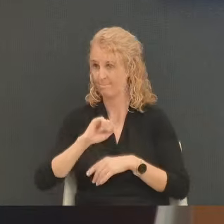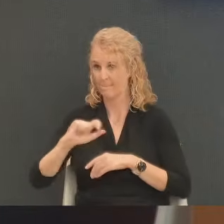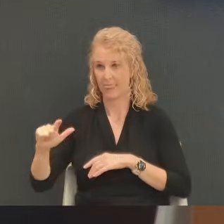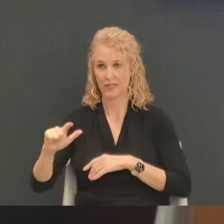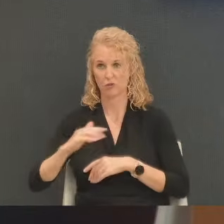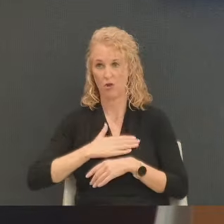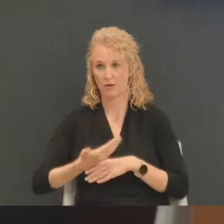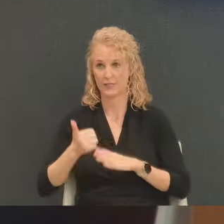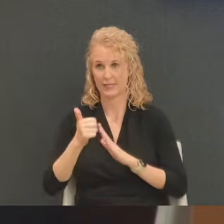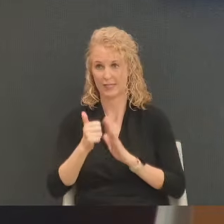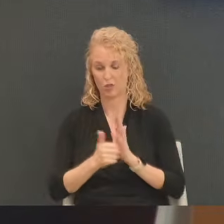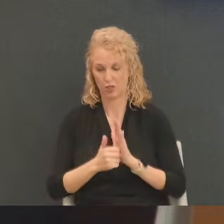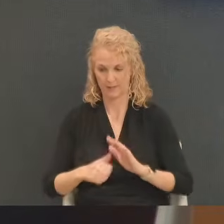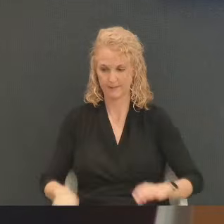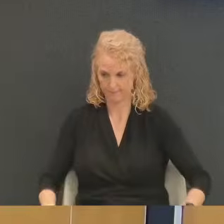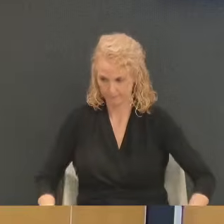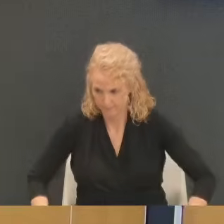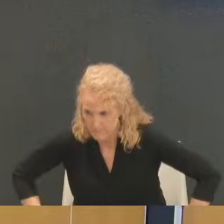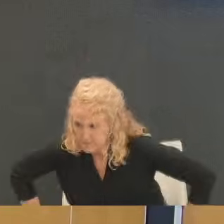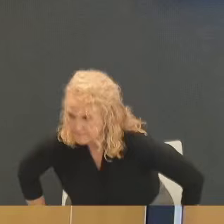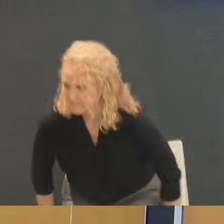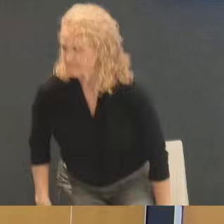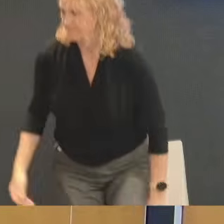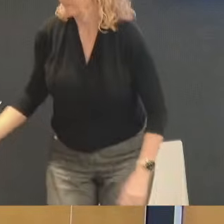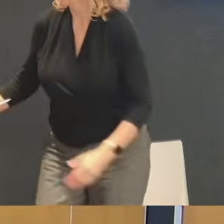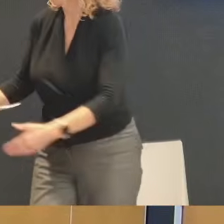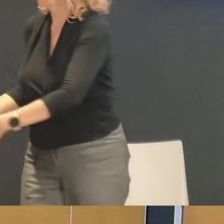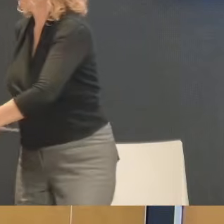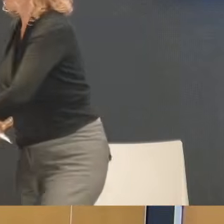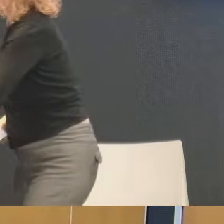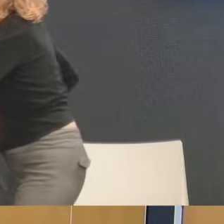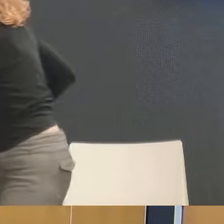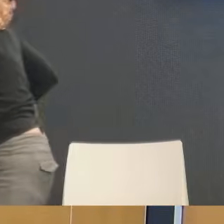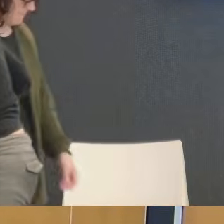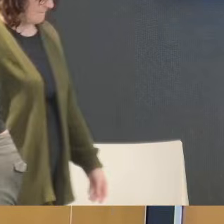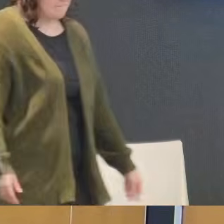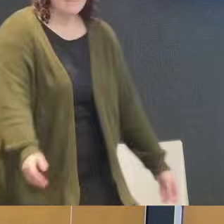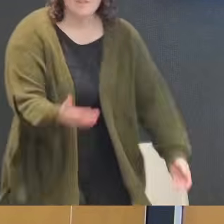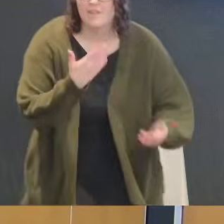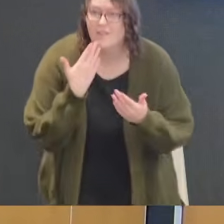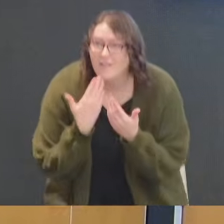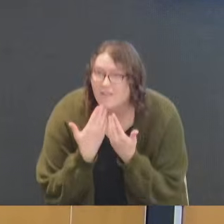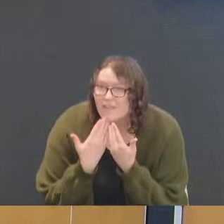Commissioners. Happy to answer any questions. Thank you so much. Vice President Reece. Yes.